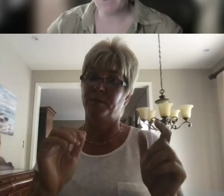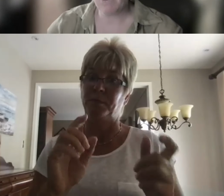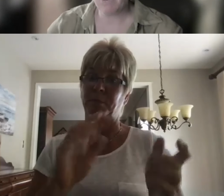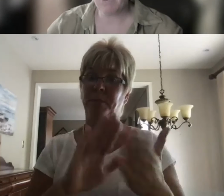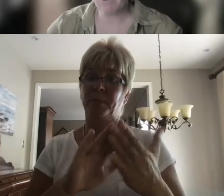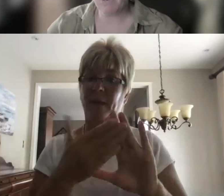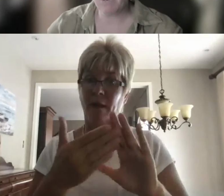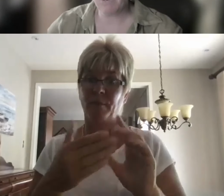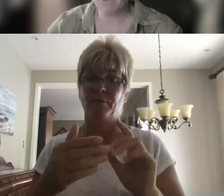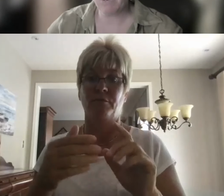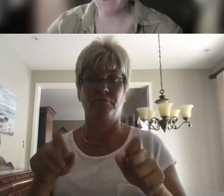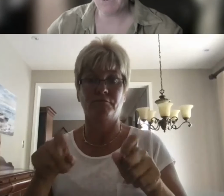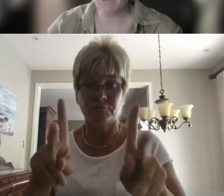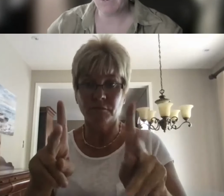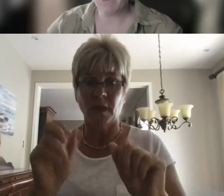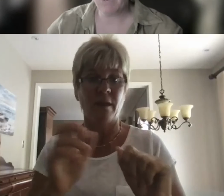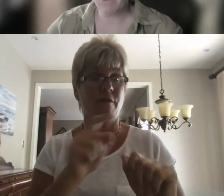I think that's what's interesting is where you can